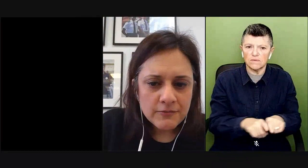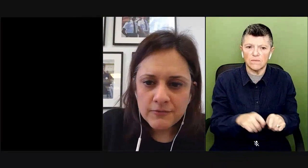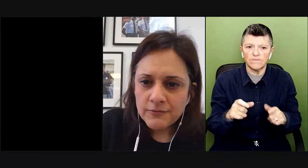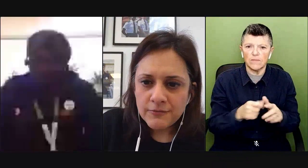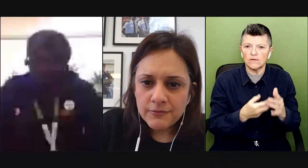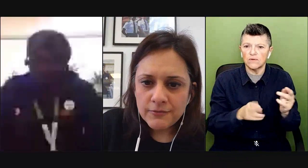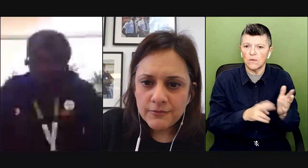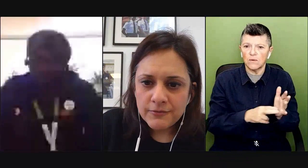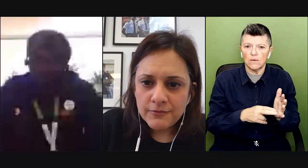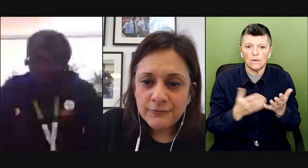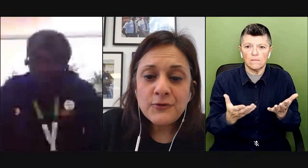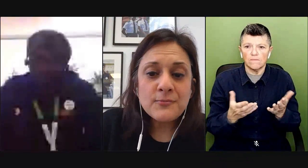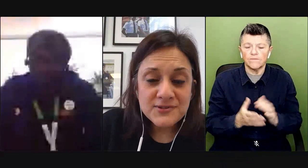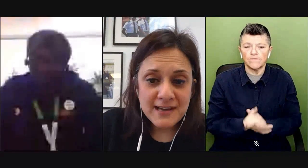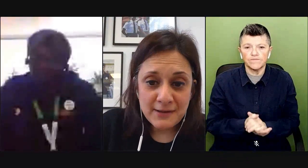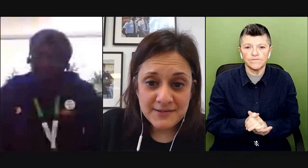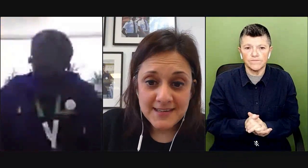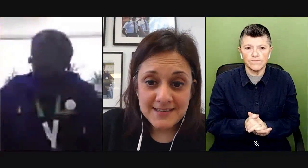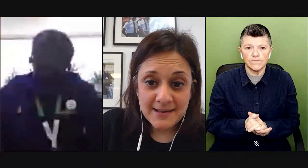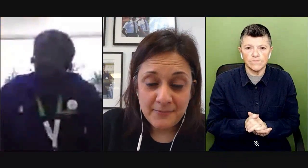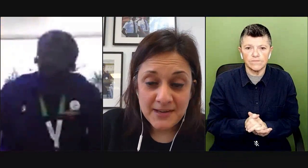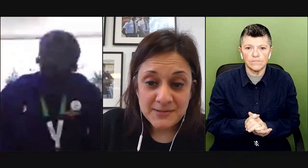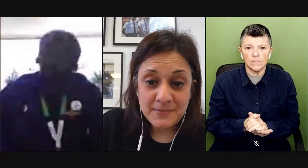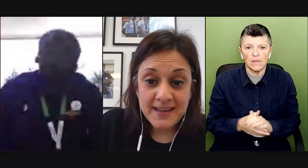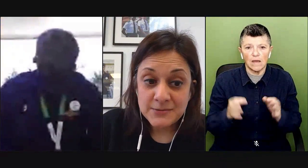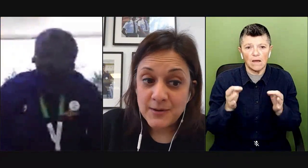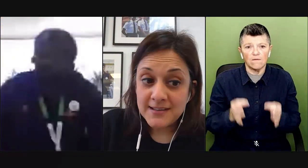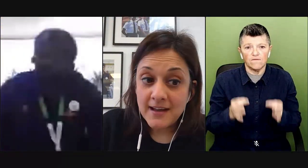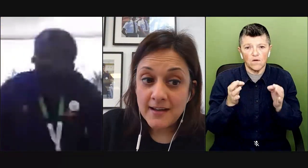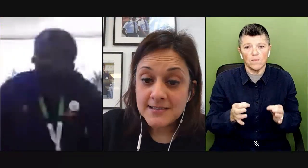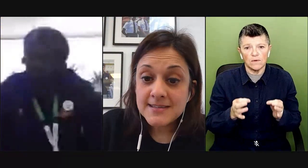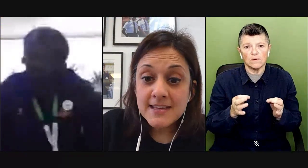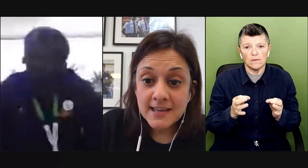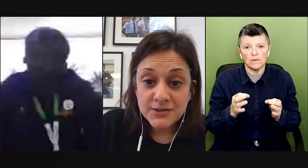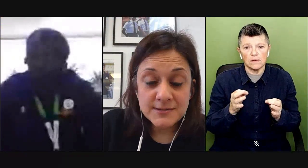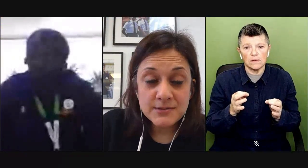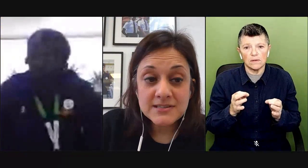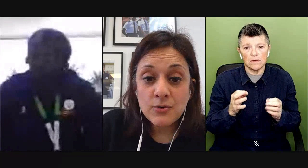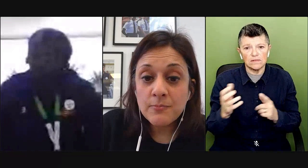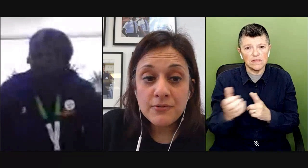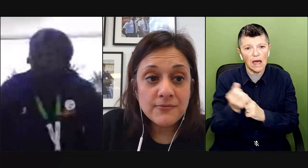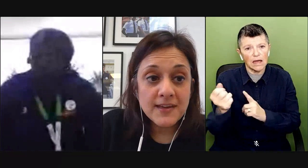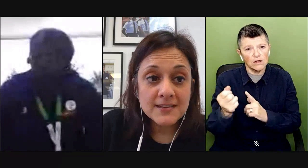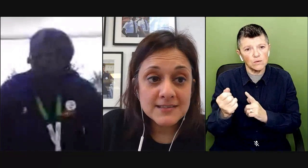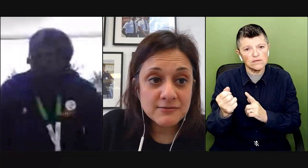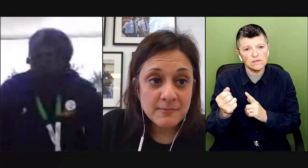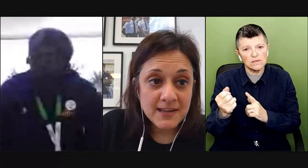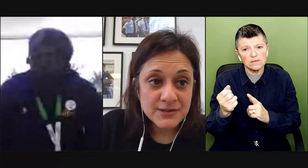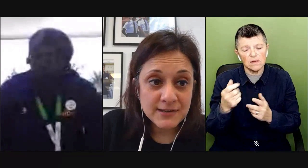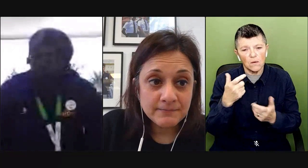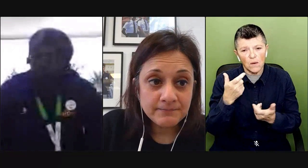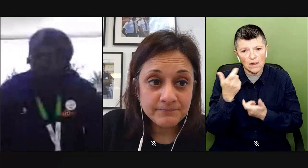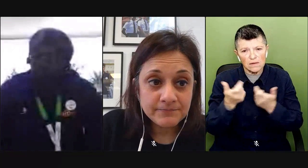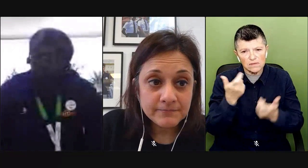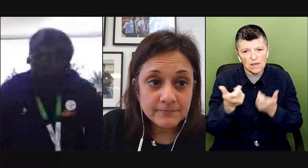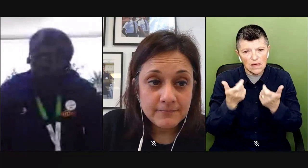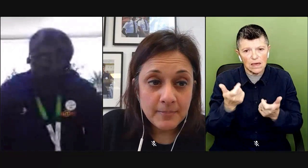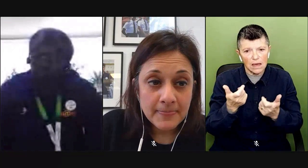So Dawn, formal diagnosis information, please, when seeking adjustments or proving discrimination.